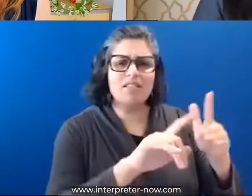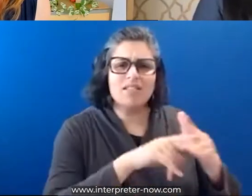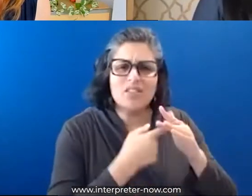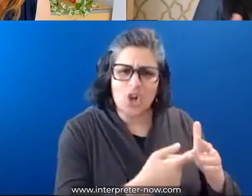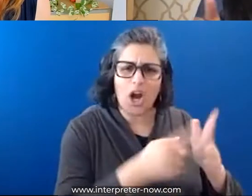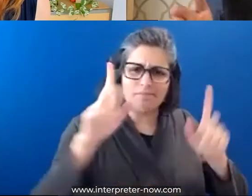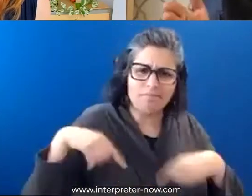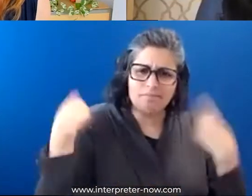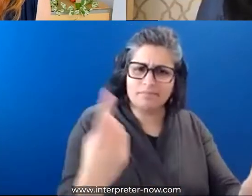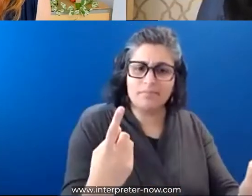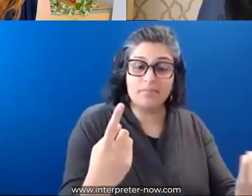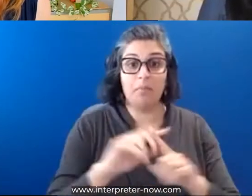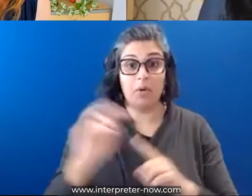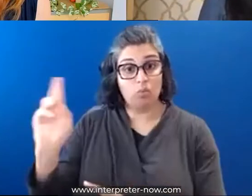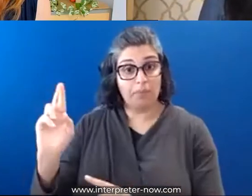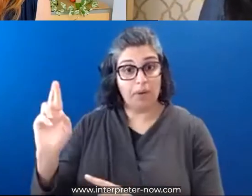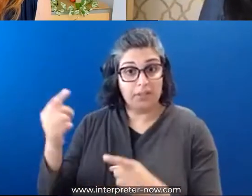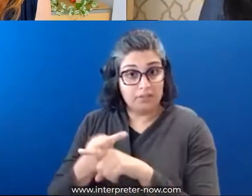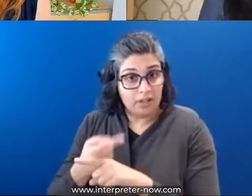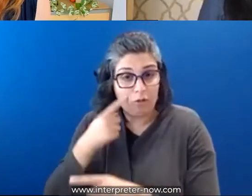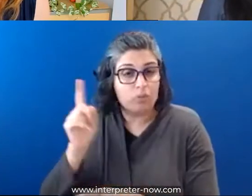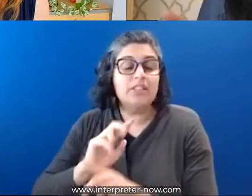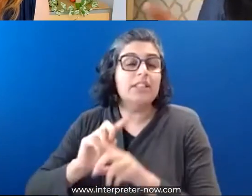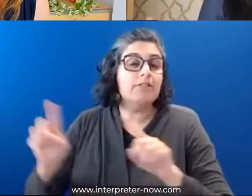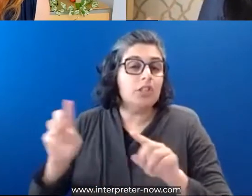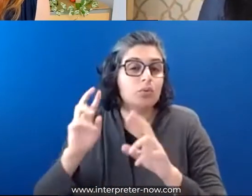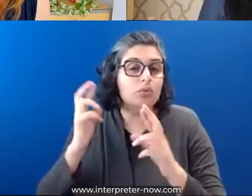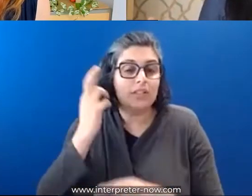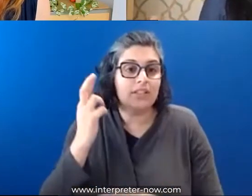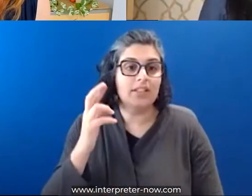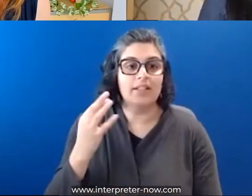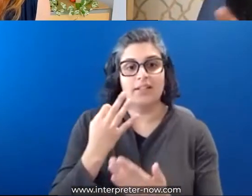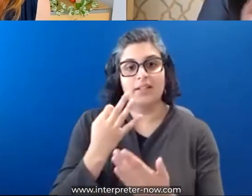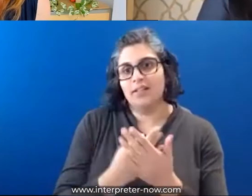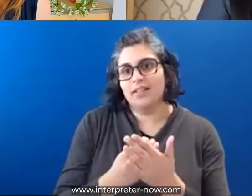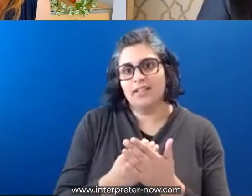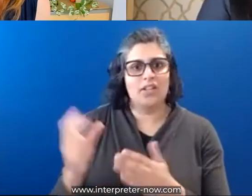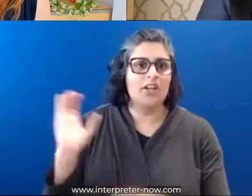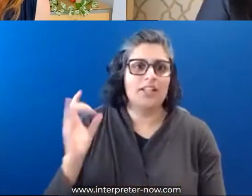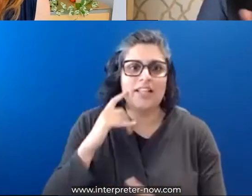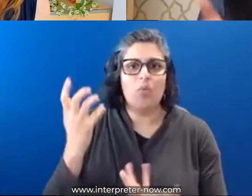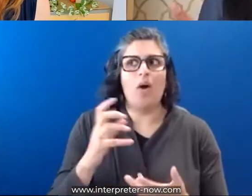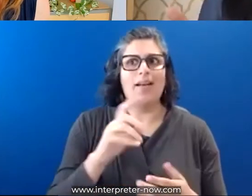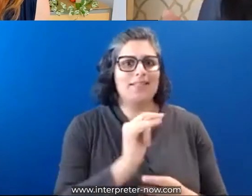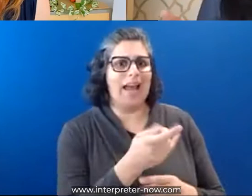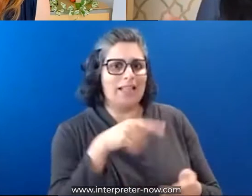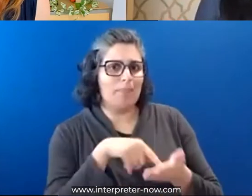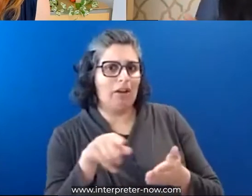But the Republican counterparts were there for different reasons. The fiscal conservatives were there because they didn't want taxpayer dollars going to